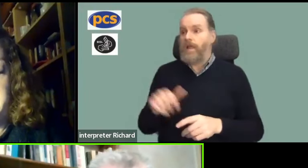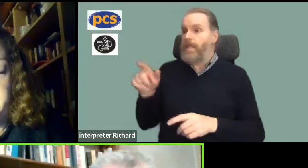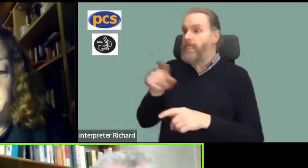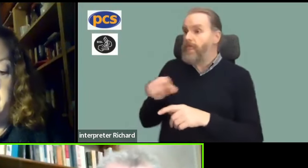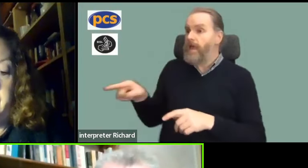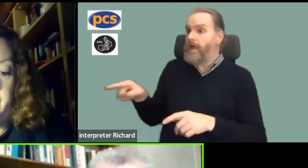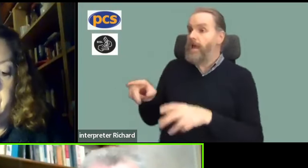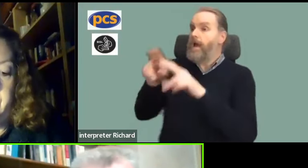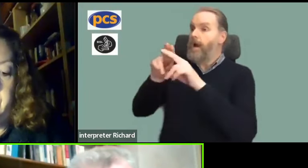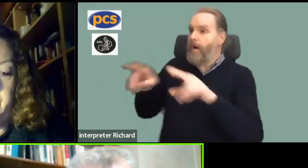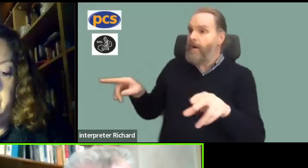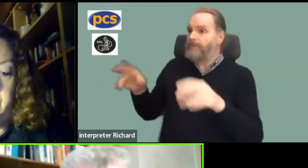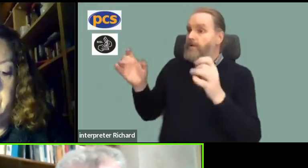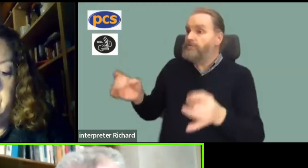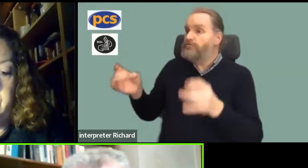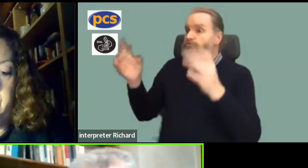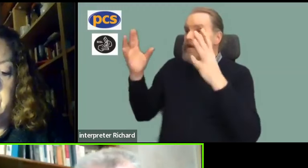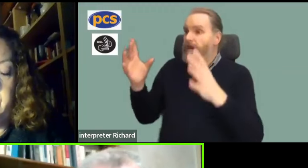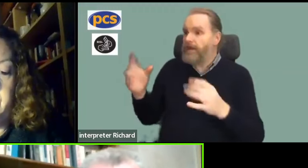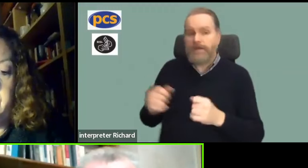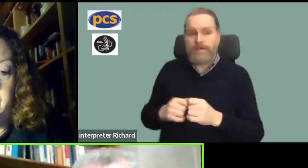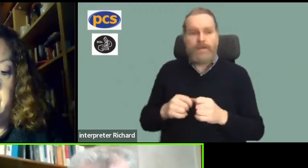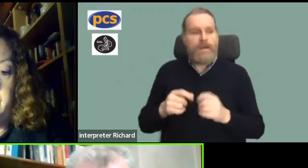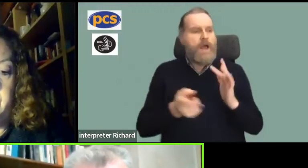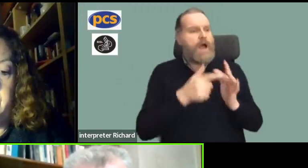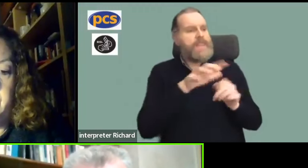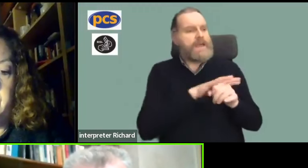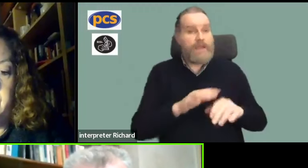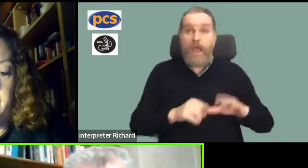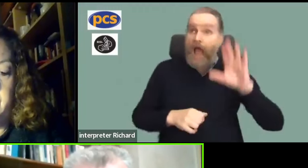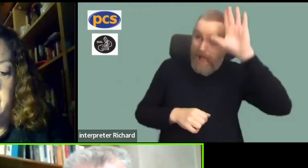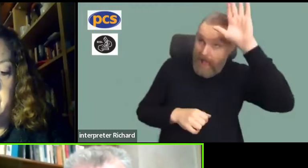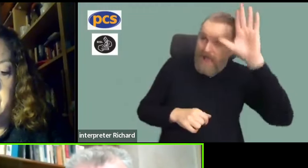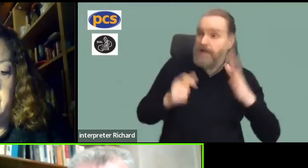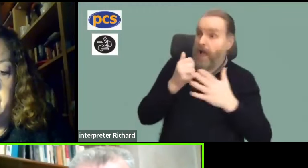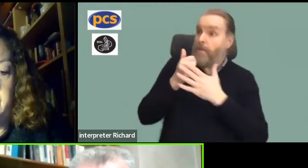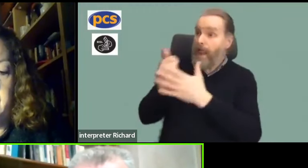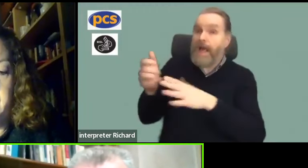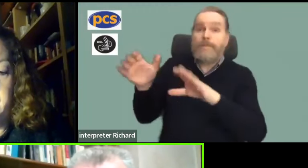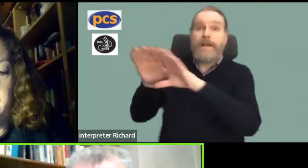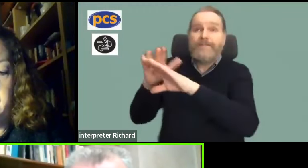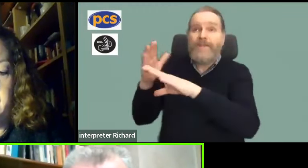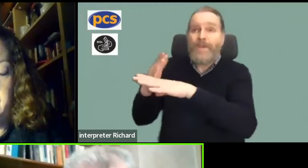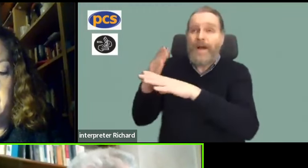we should give them that no nobody really should no really should be offering any goodwill, going above and beyond doing anything